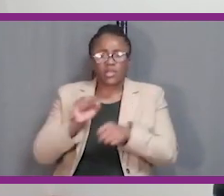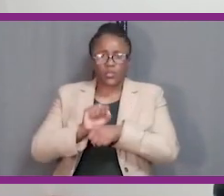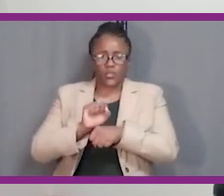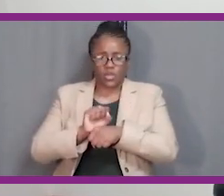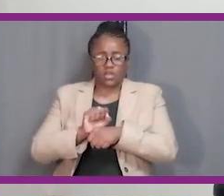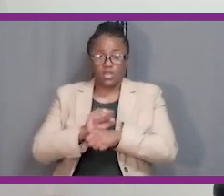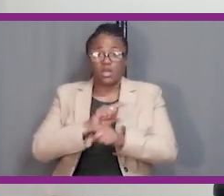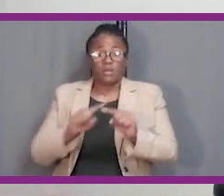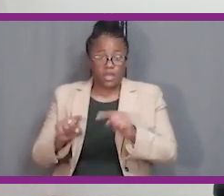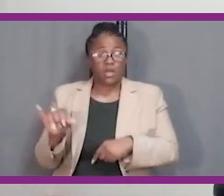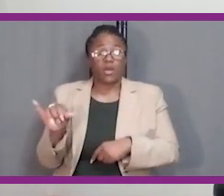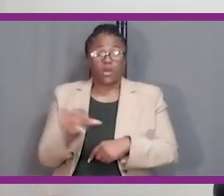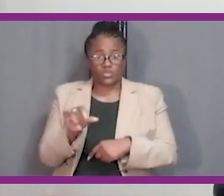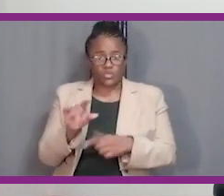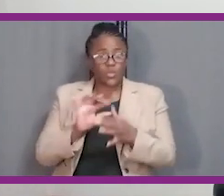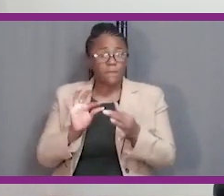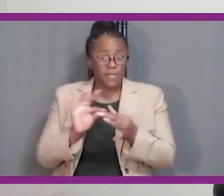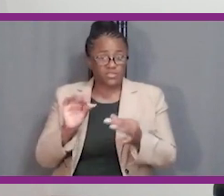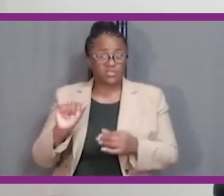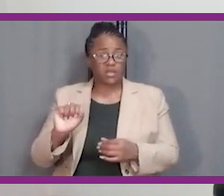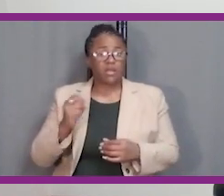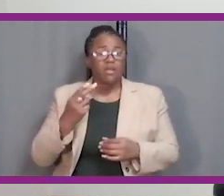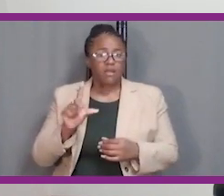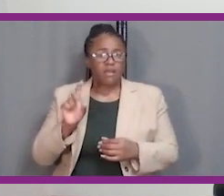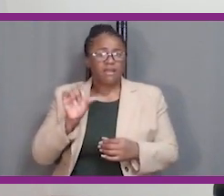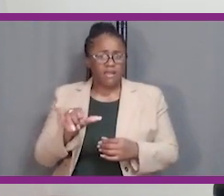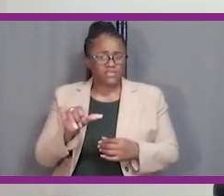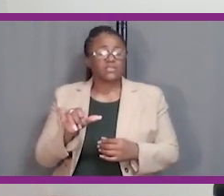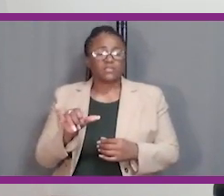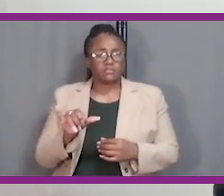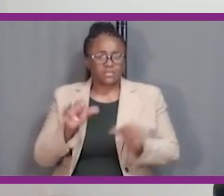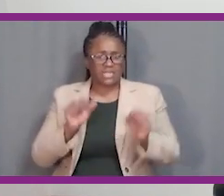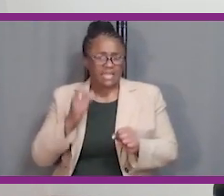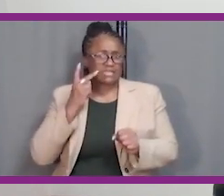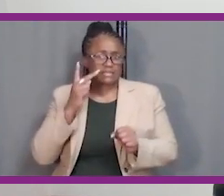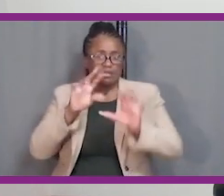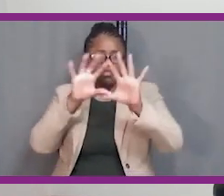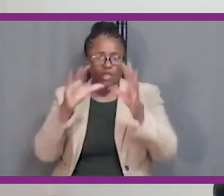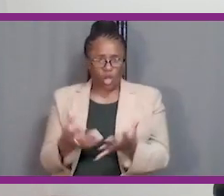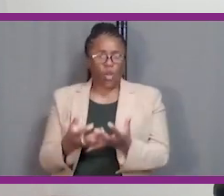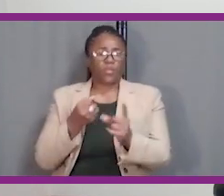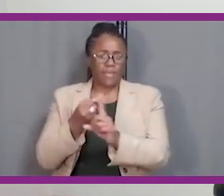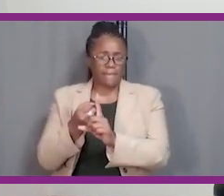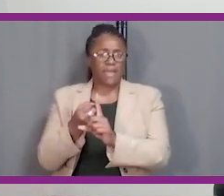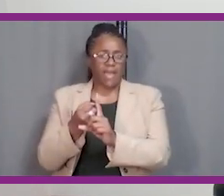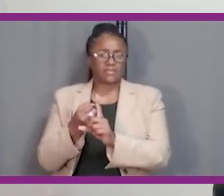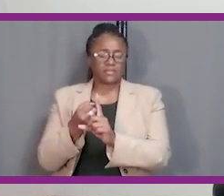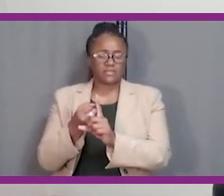global impact of ableism and abled supremacy and how deep it goes and that it's not just a single